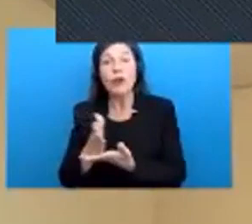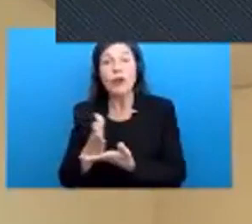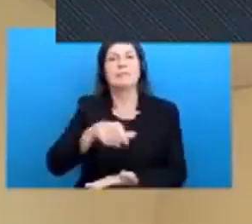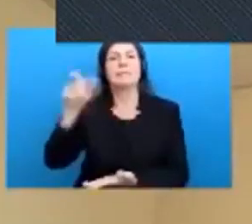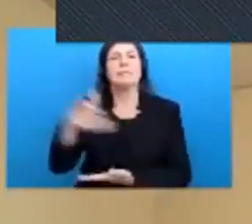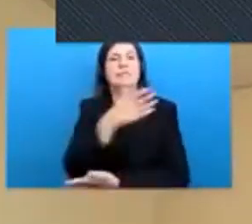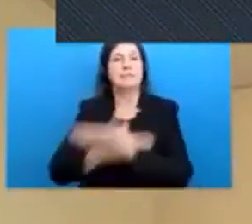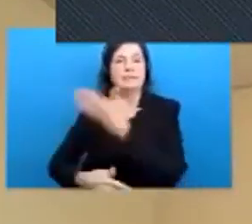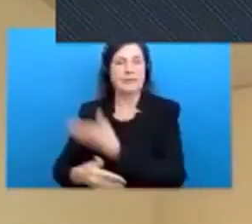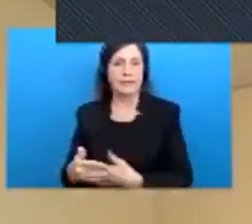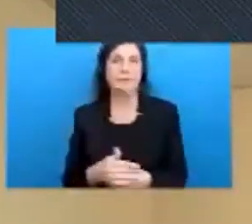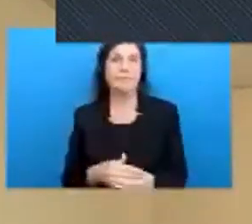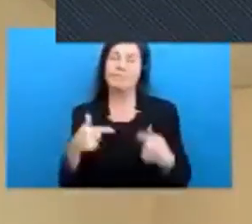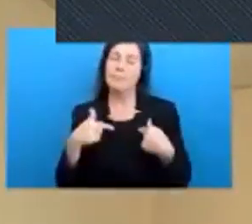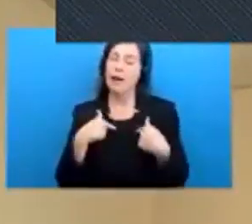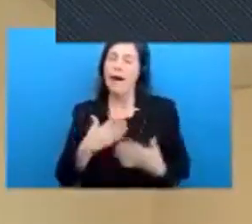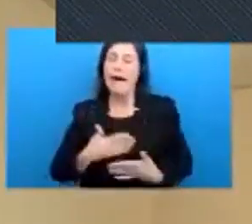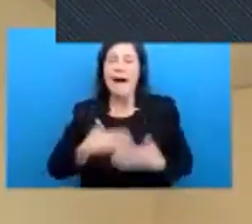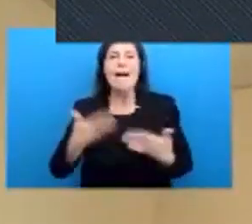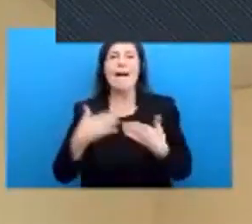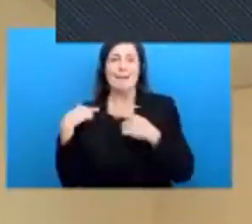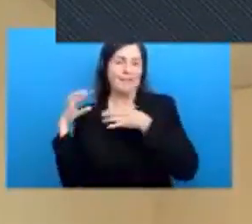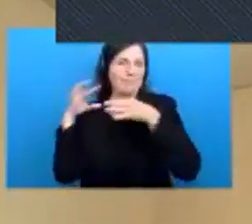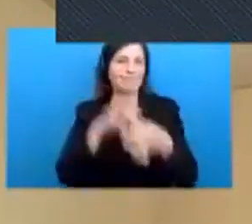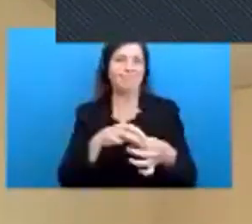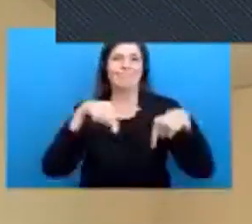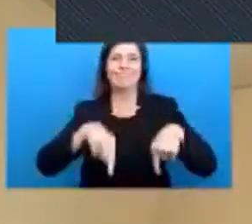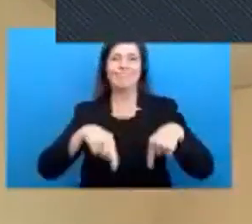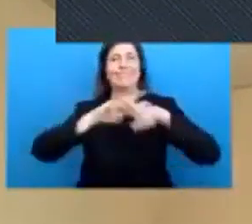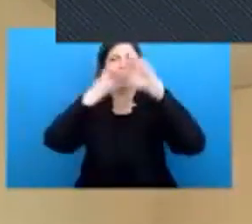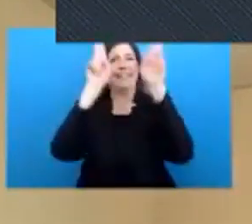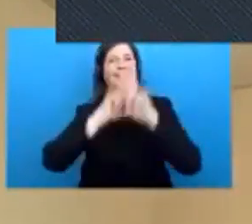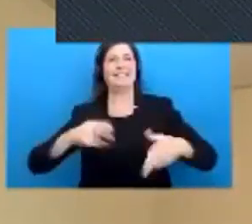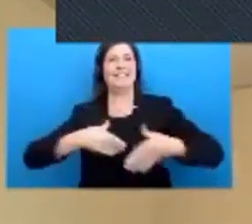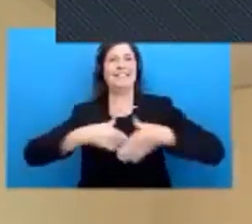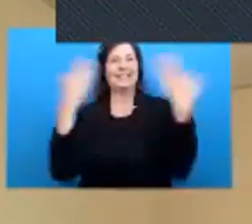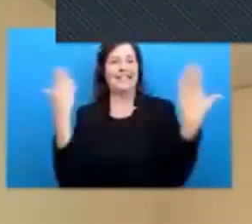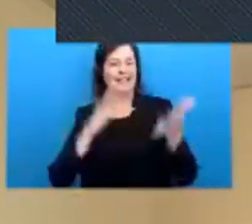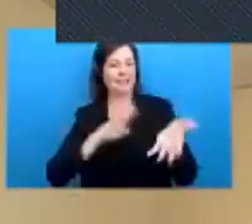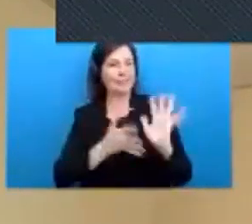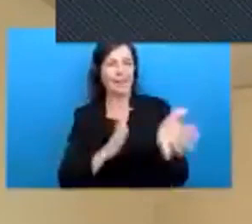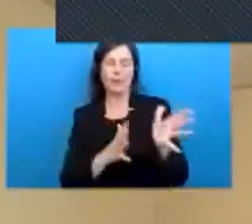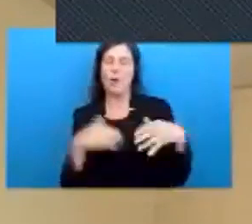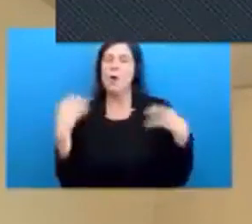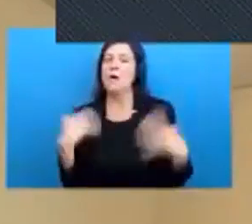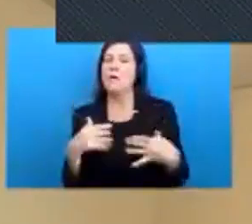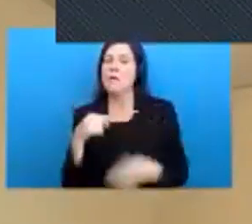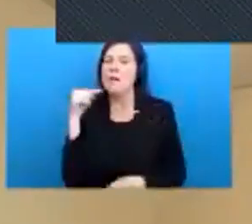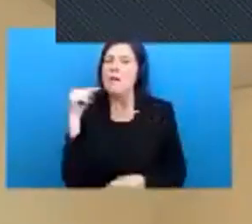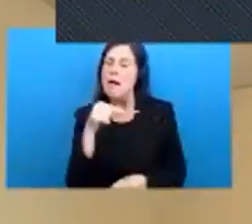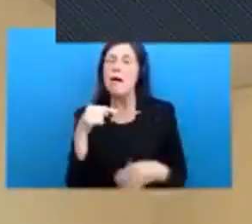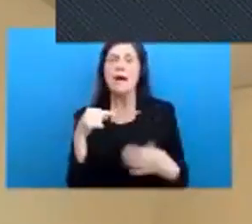with the pandemic, we have to go ahead and uh this is the